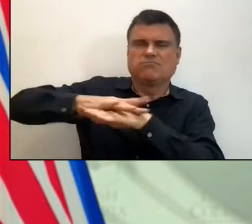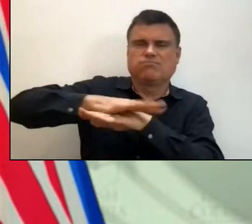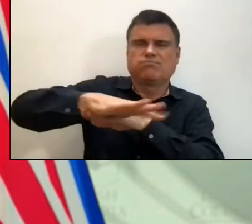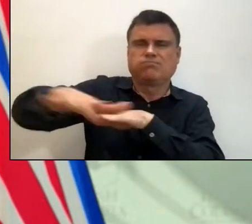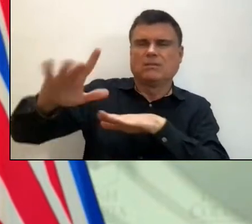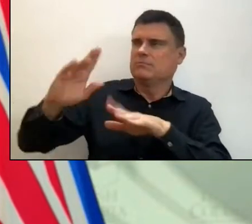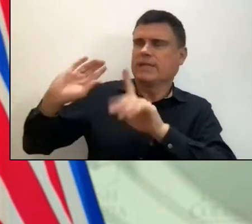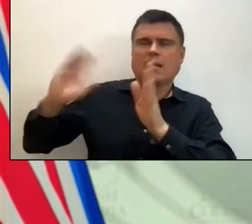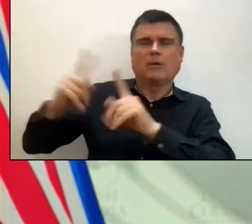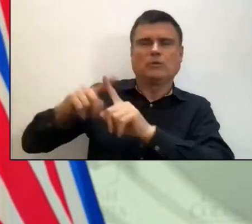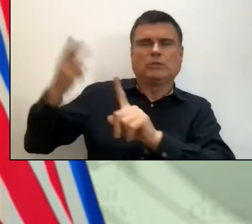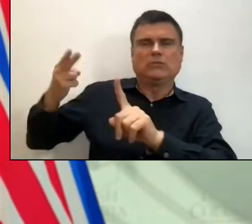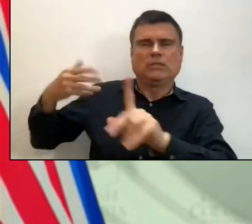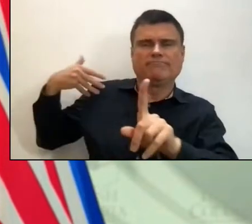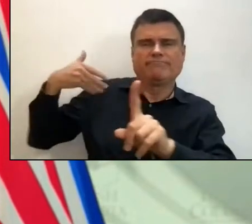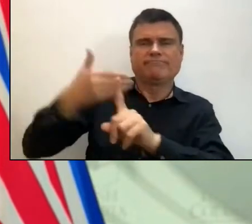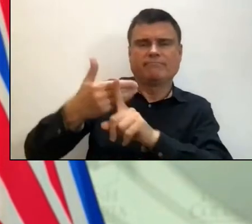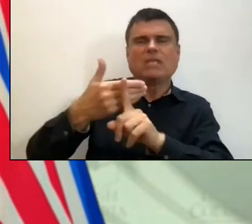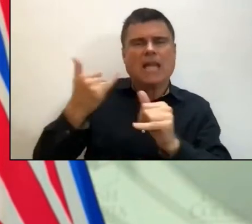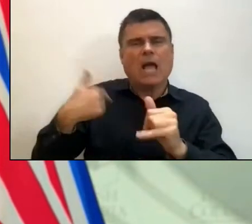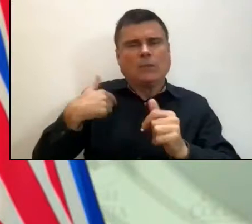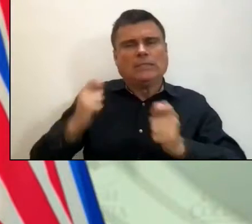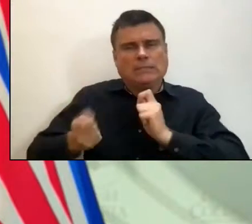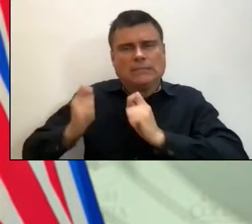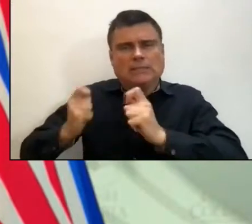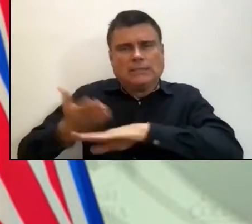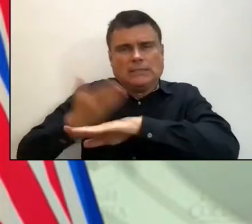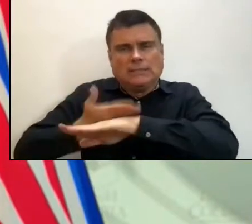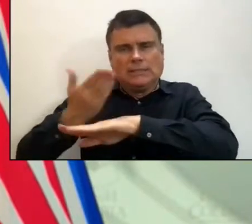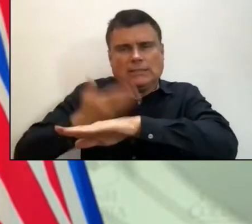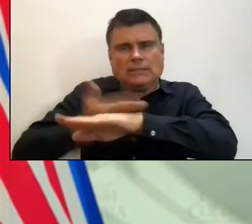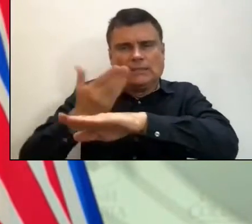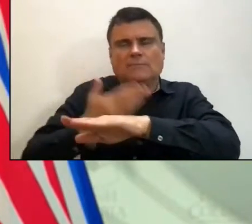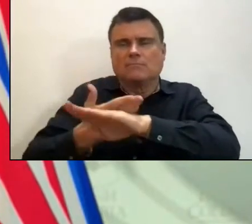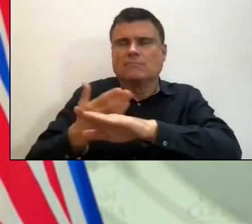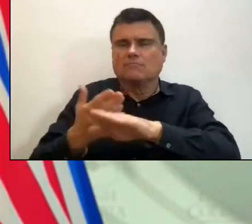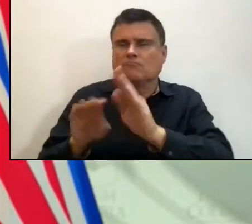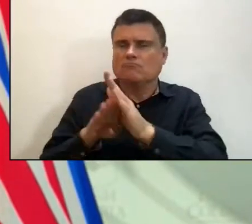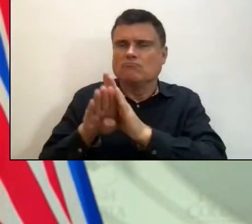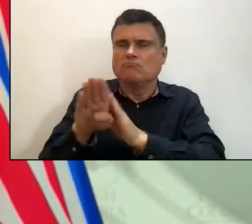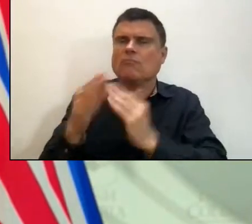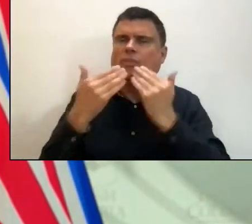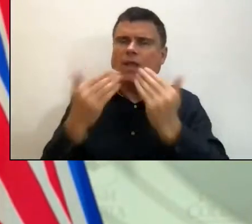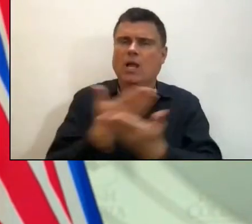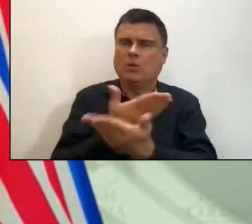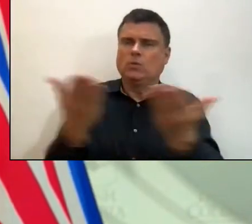This is in large part due to the strength and resilience of